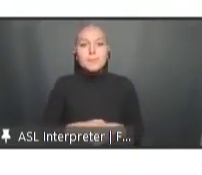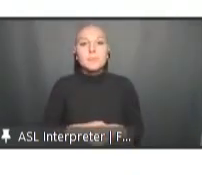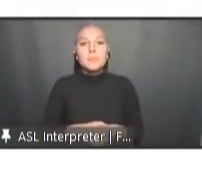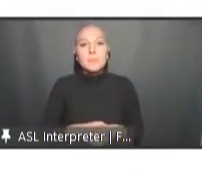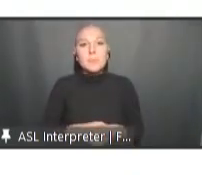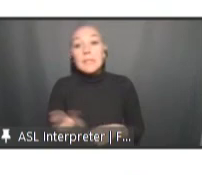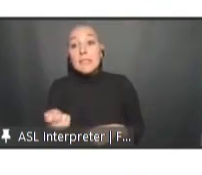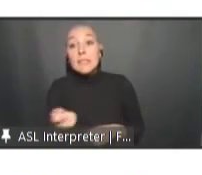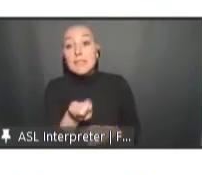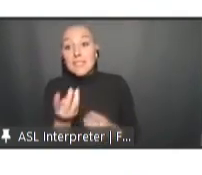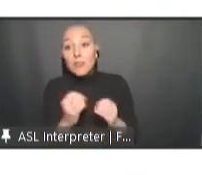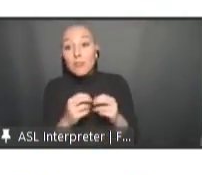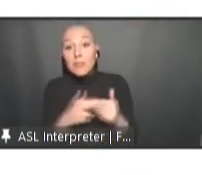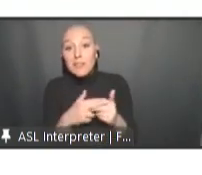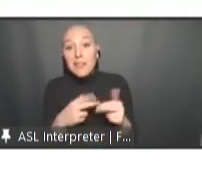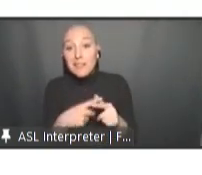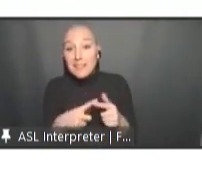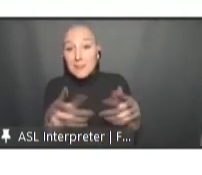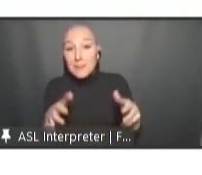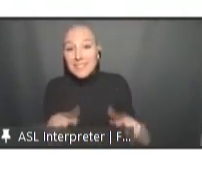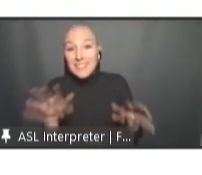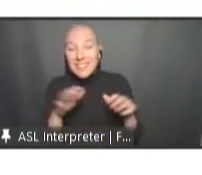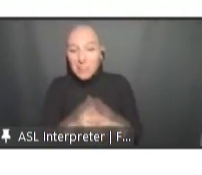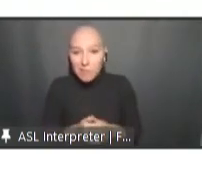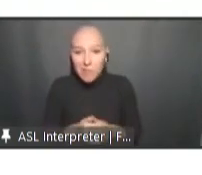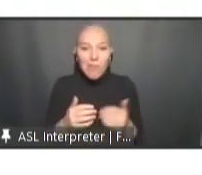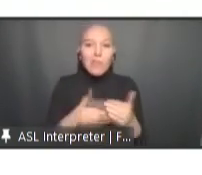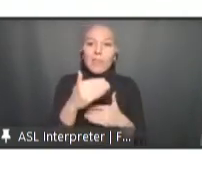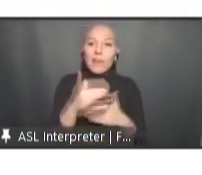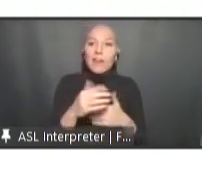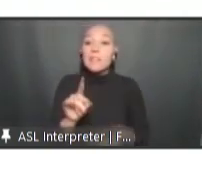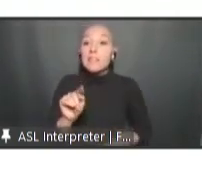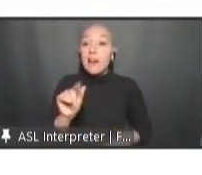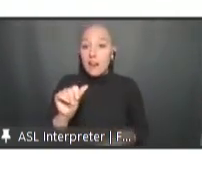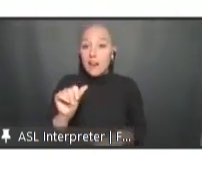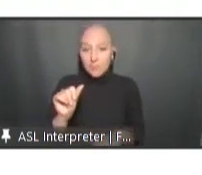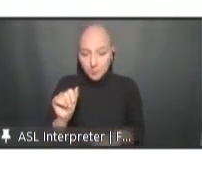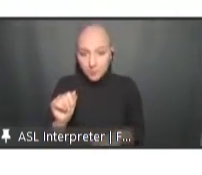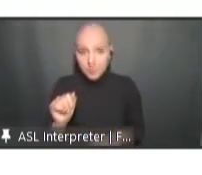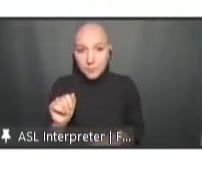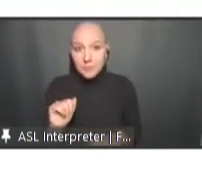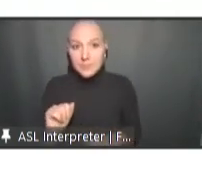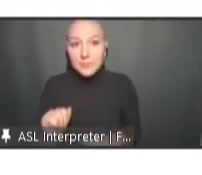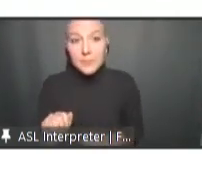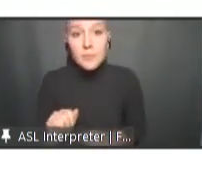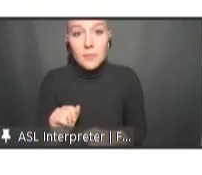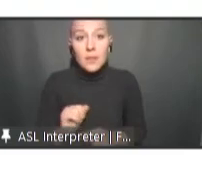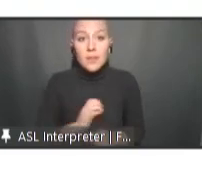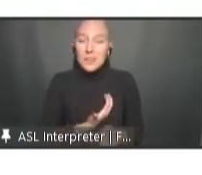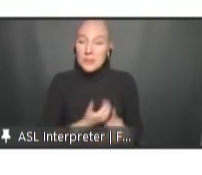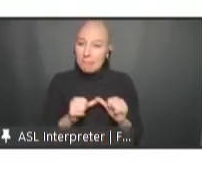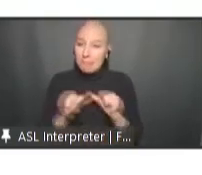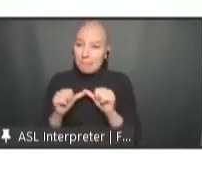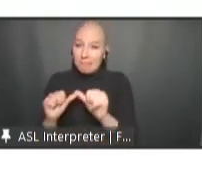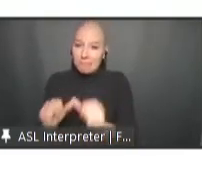And next is about data and the fact that we continue to collect a lot of data about